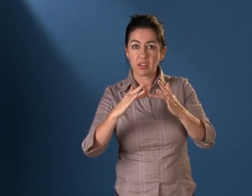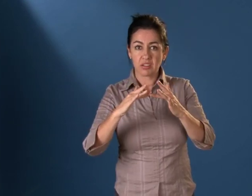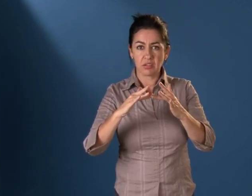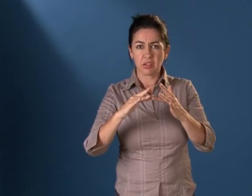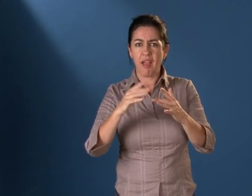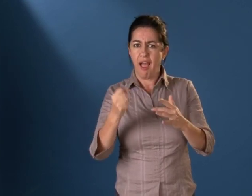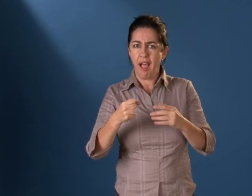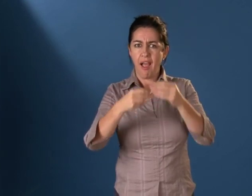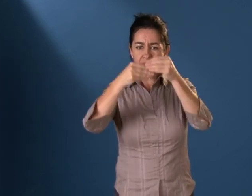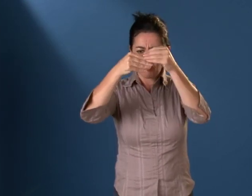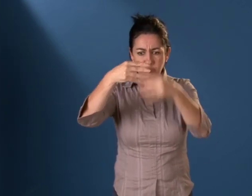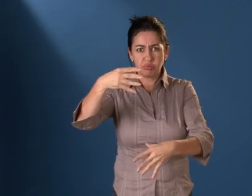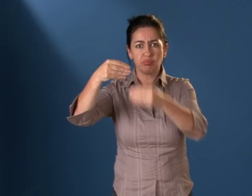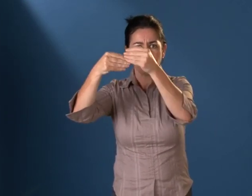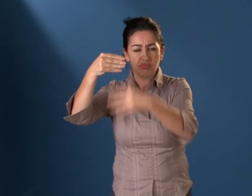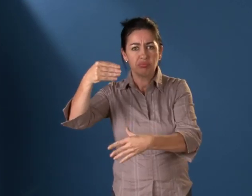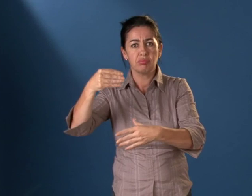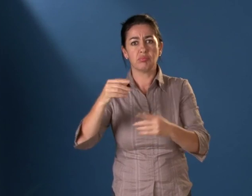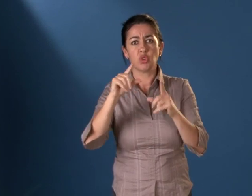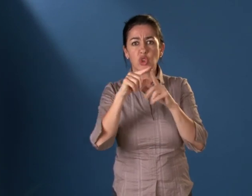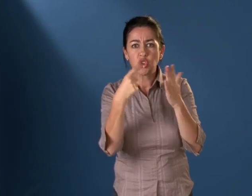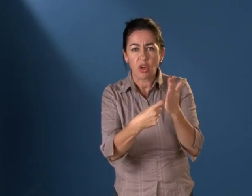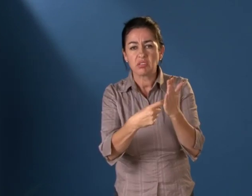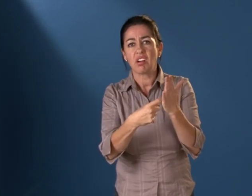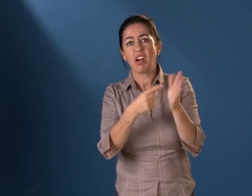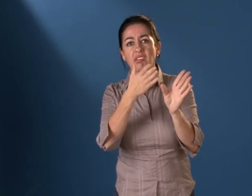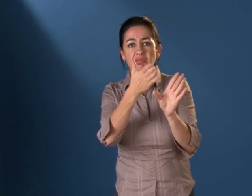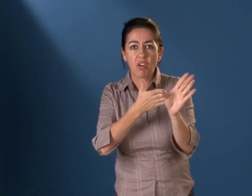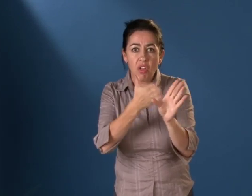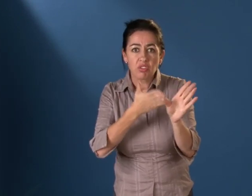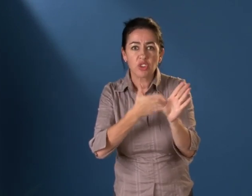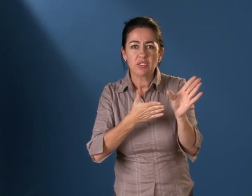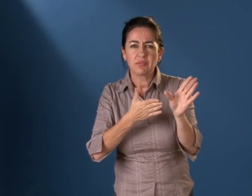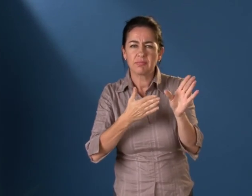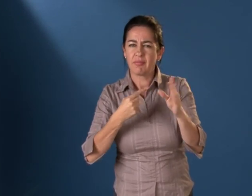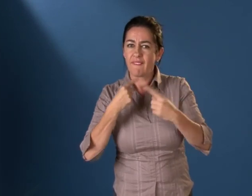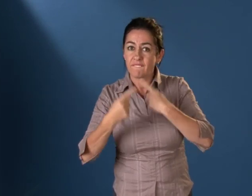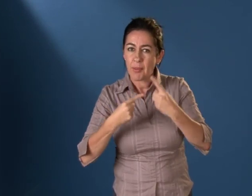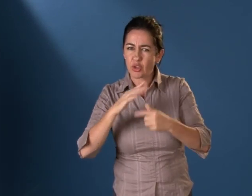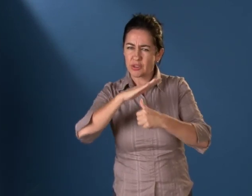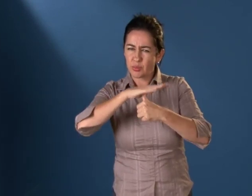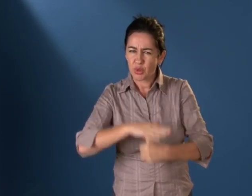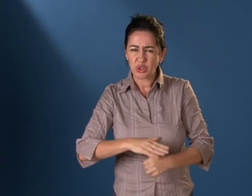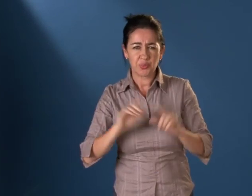There, you will find lots of information about doctors, psychologists and general information